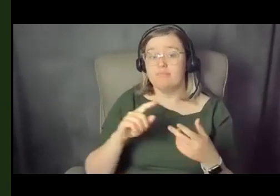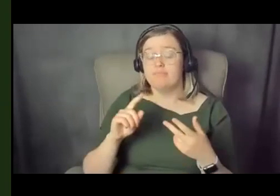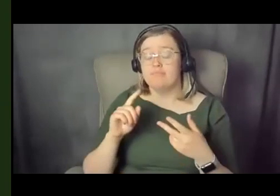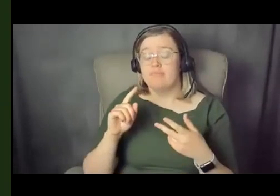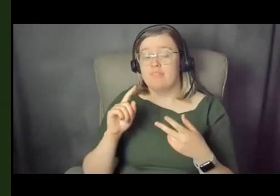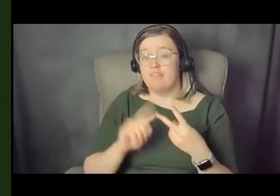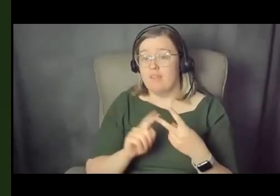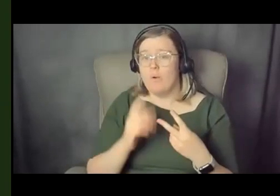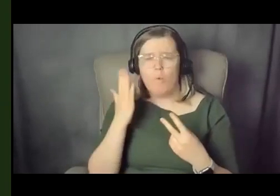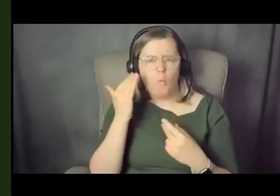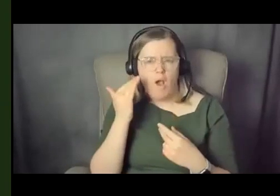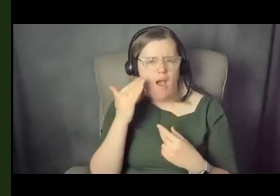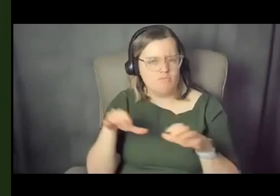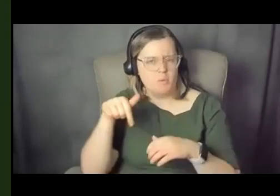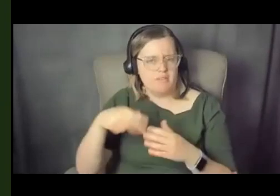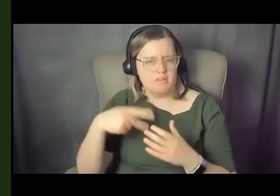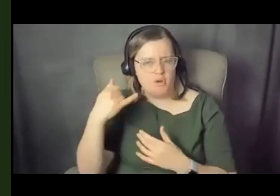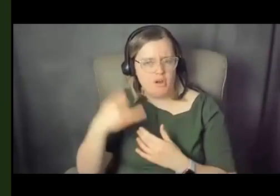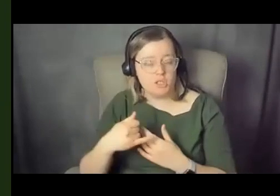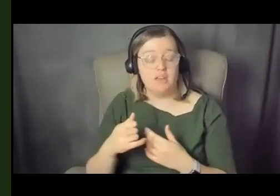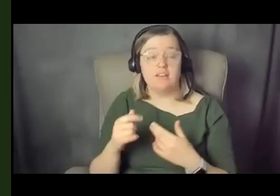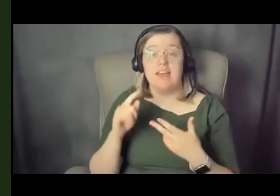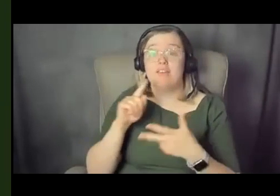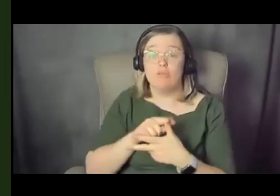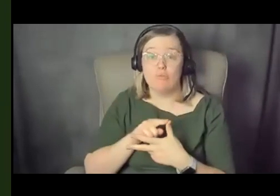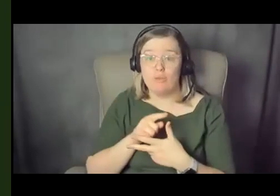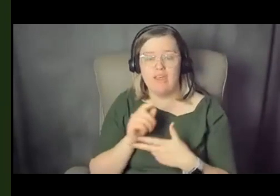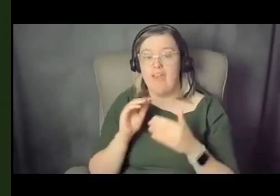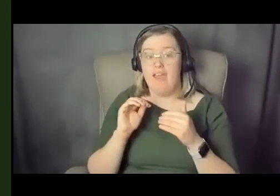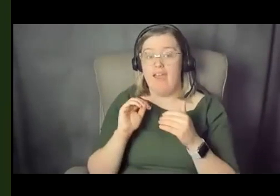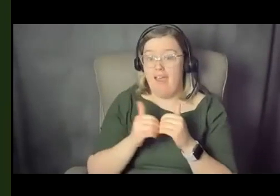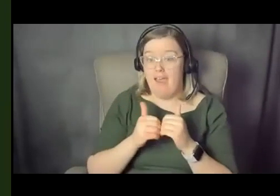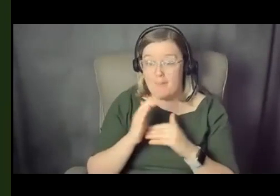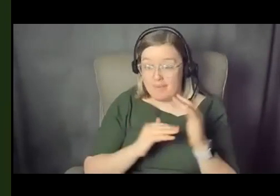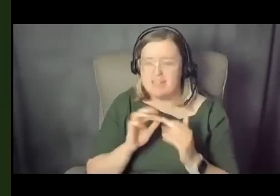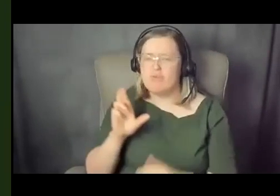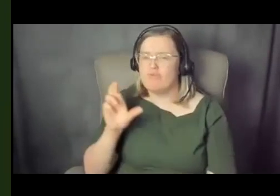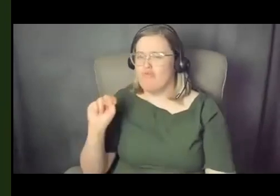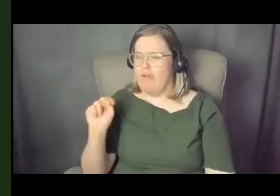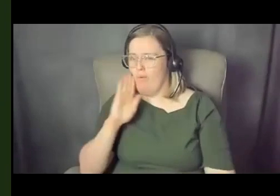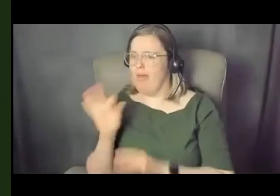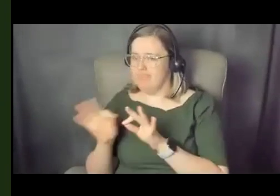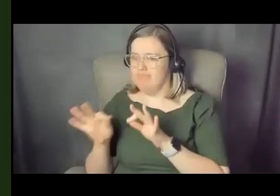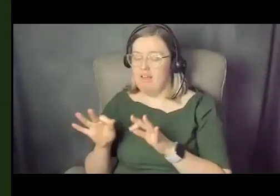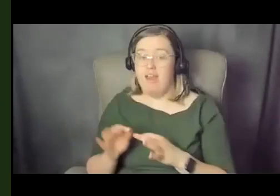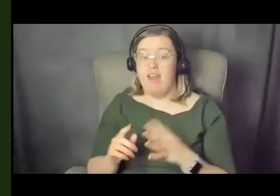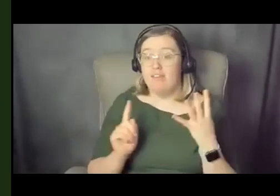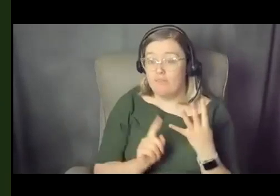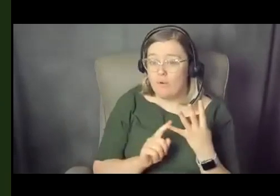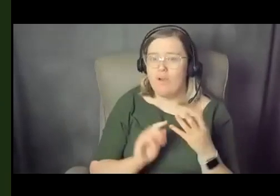And then three, how we will build the project, which will be covered Byron, and then -- by Ron and how we will restore